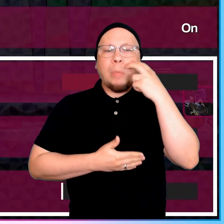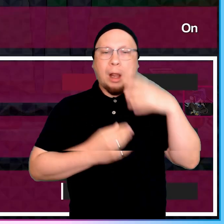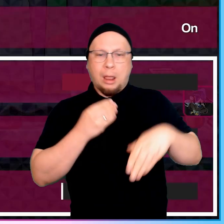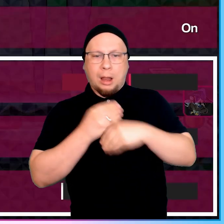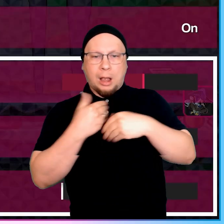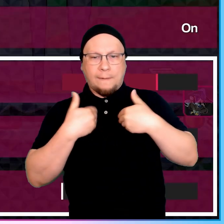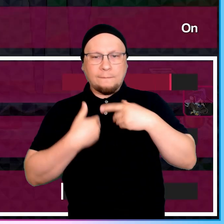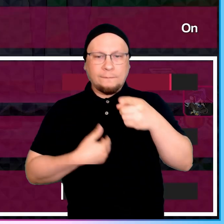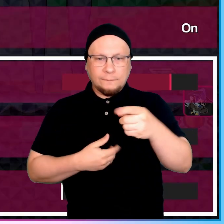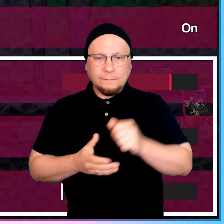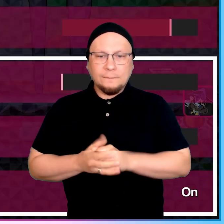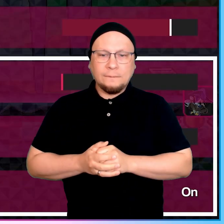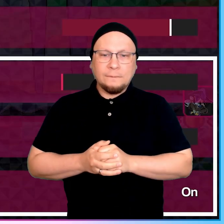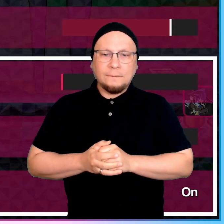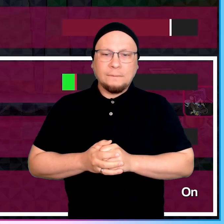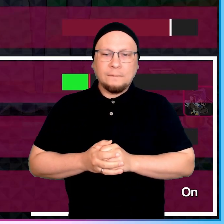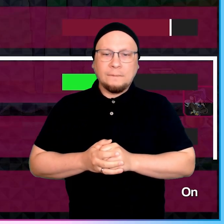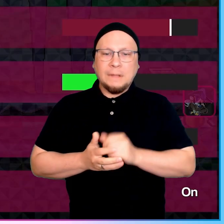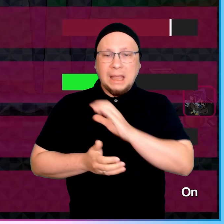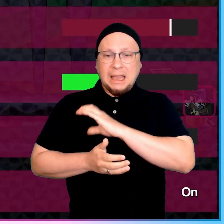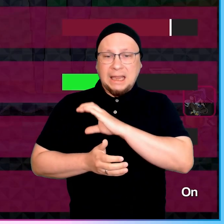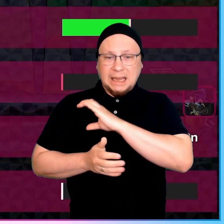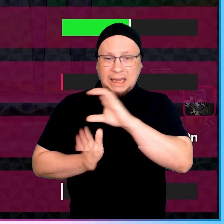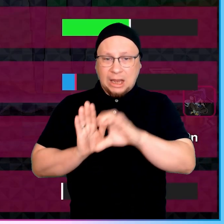Options for player outline and enemy outline also allow you to